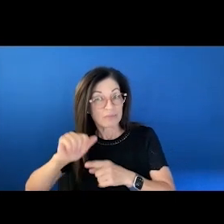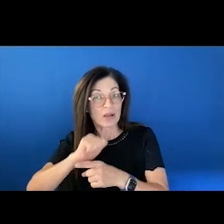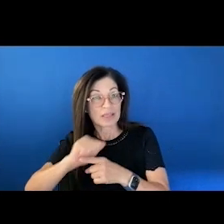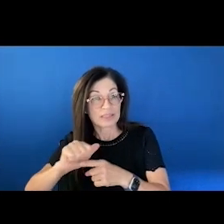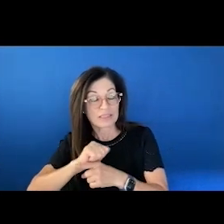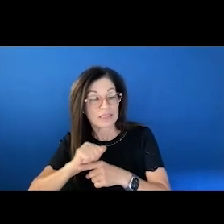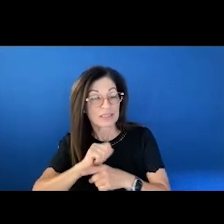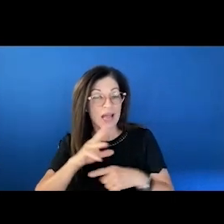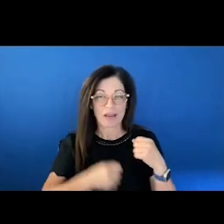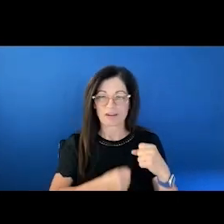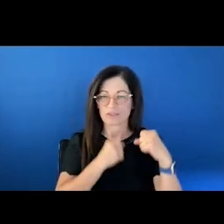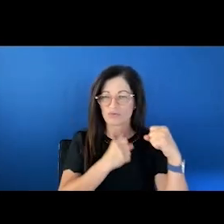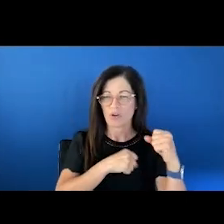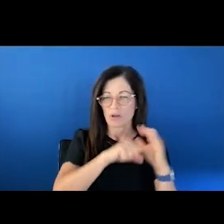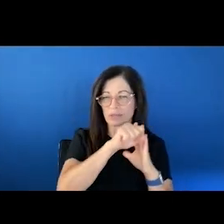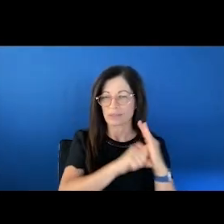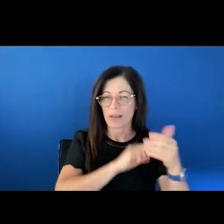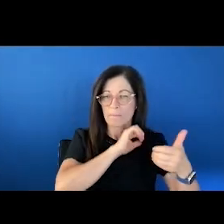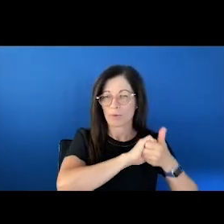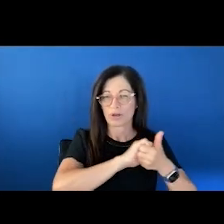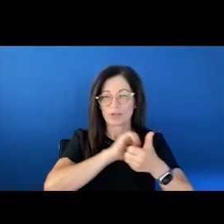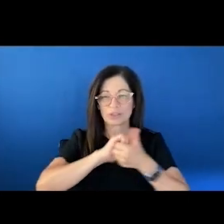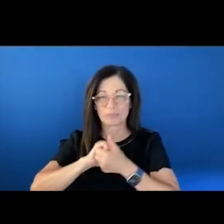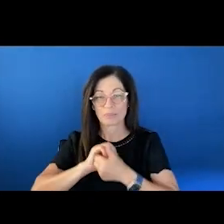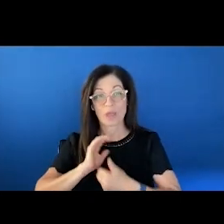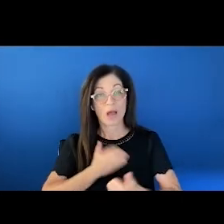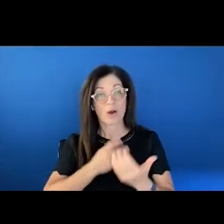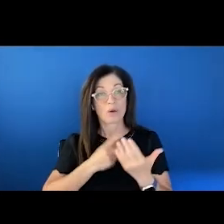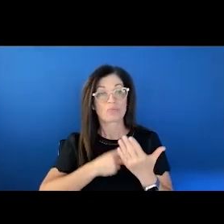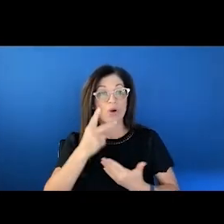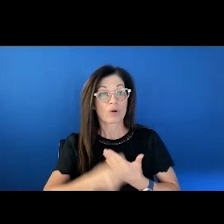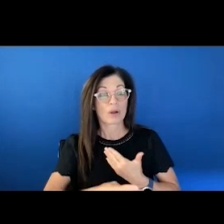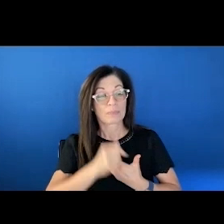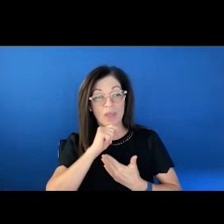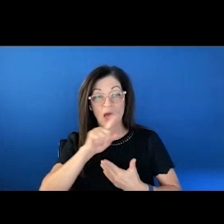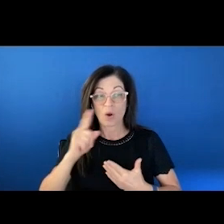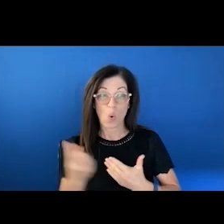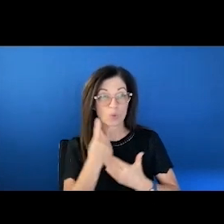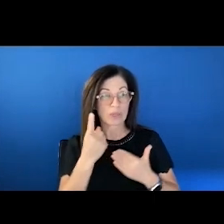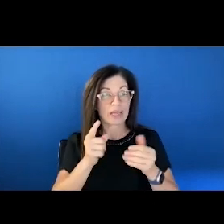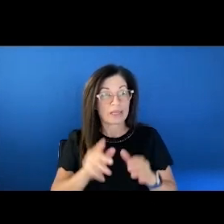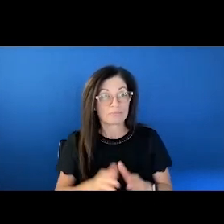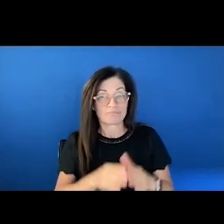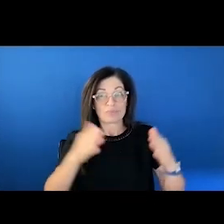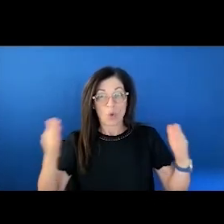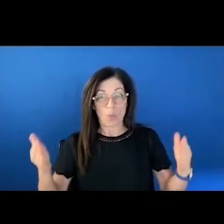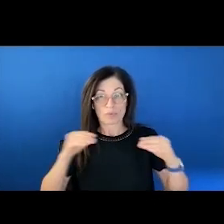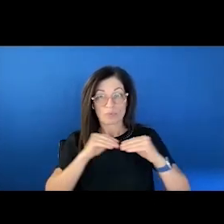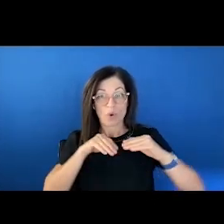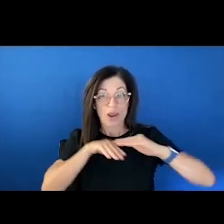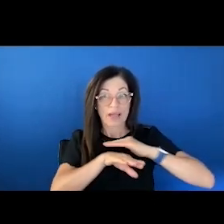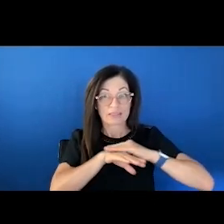practices, and strong statewide partnerships, our program not only expands access and capacity but